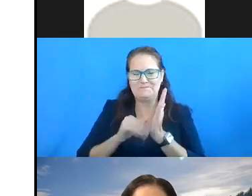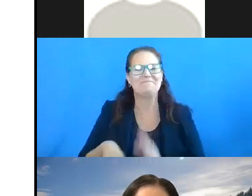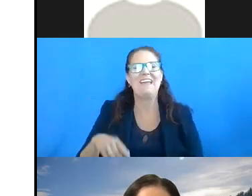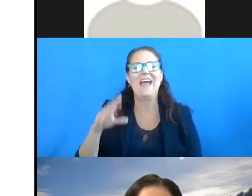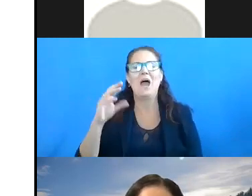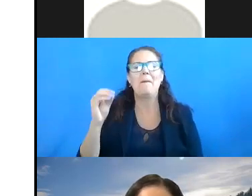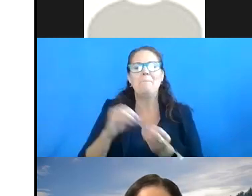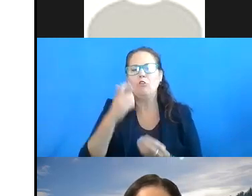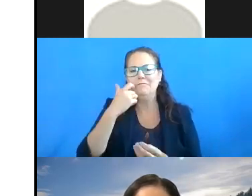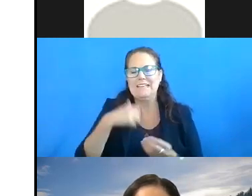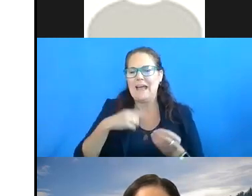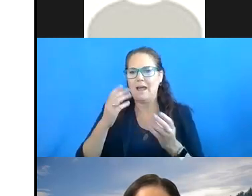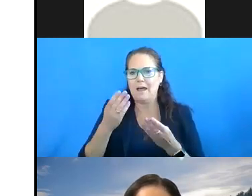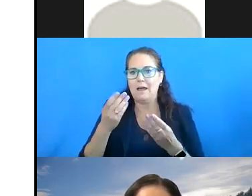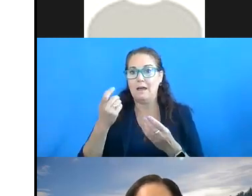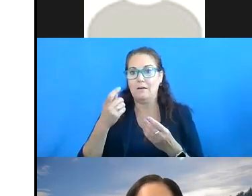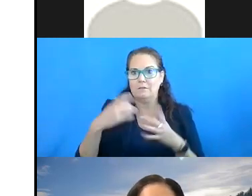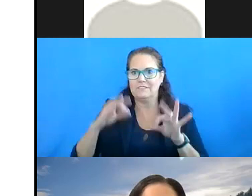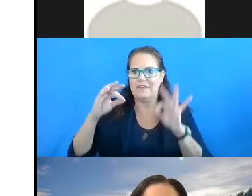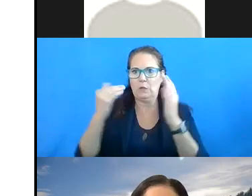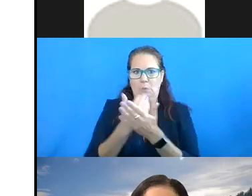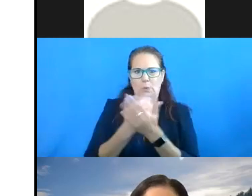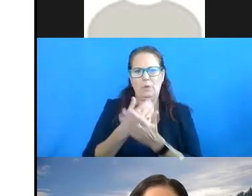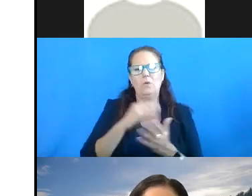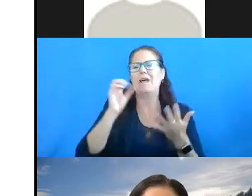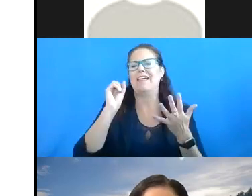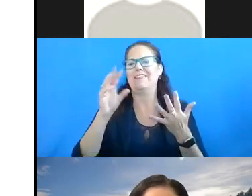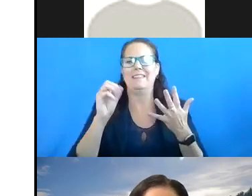some other funding has become available. I’ll just list some of these quickly. So,